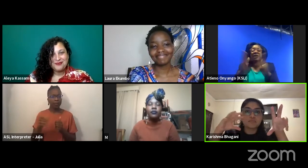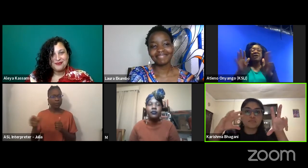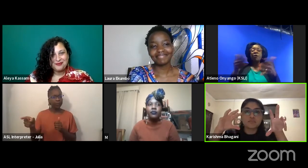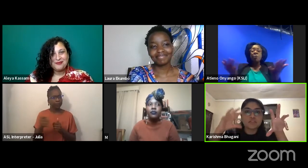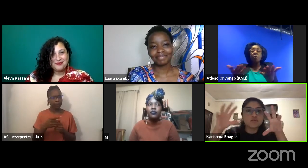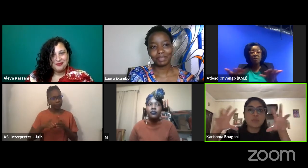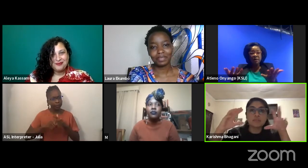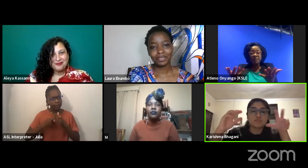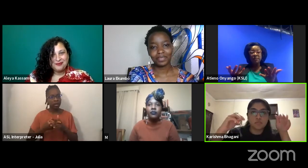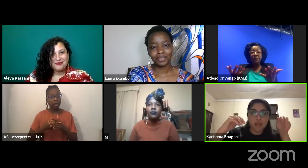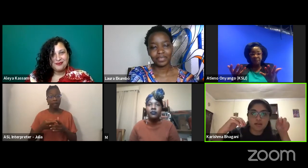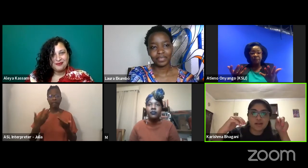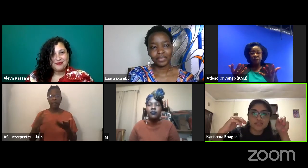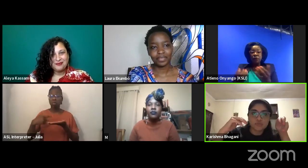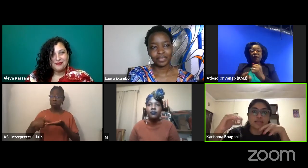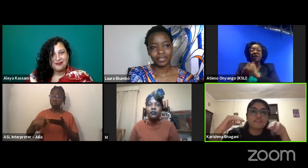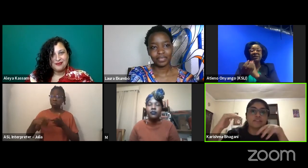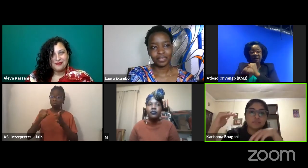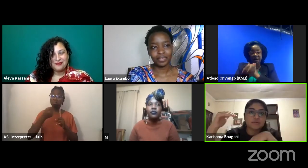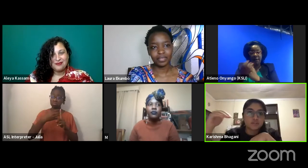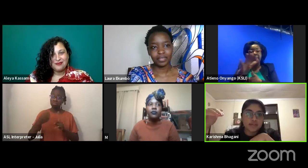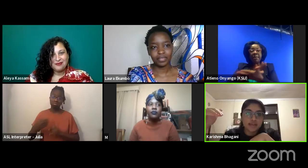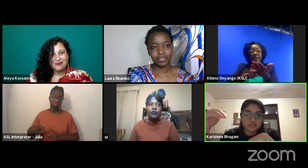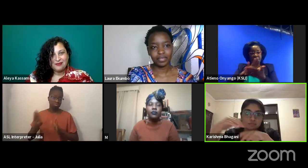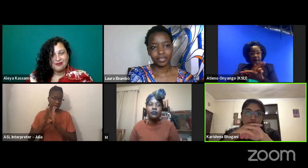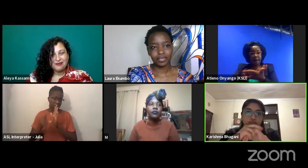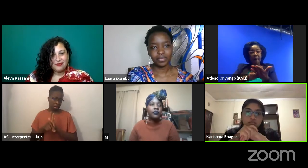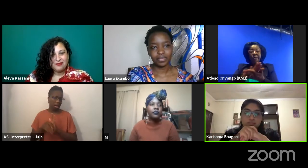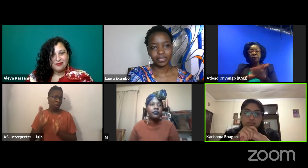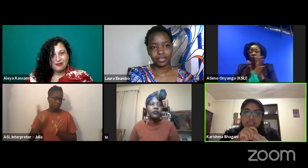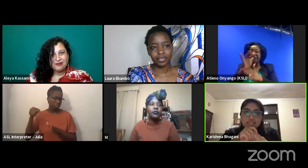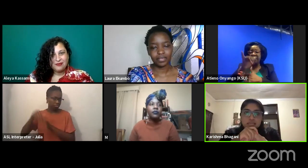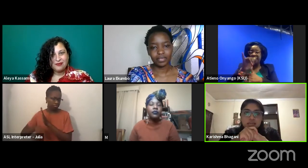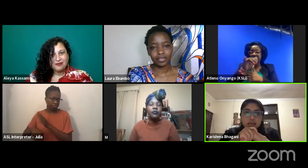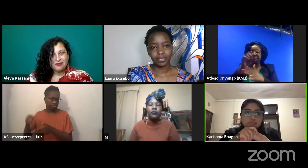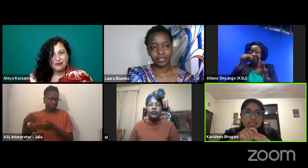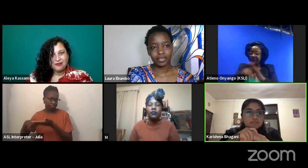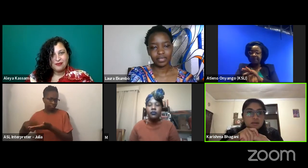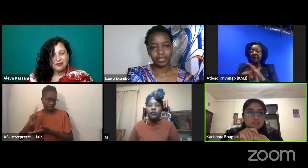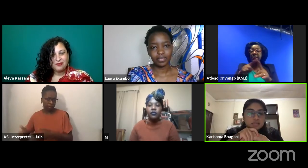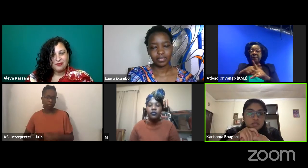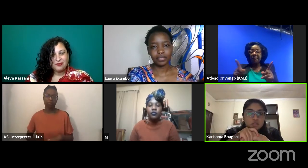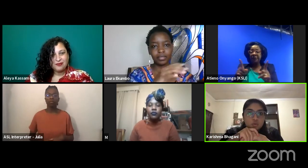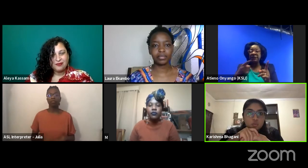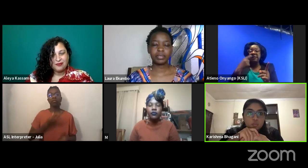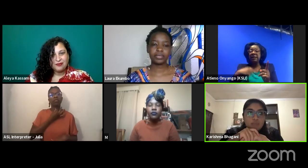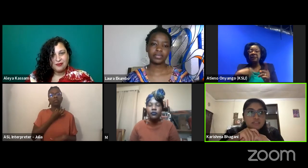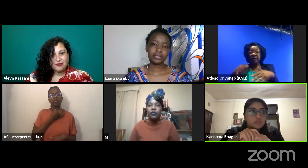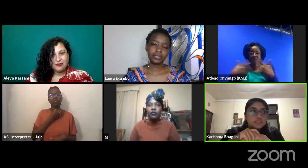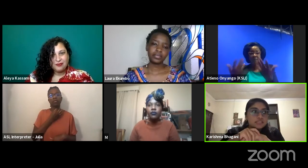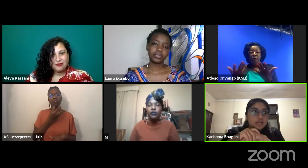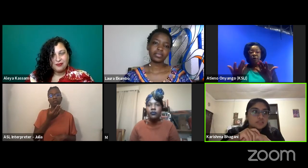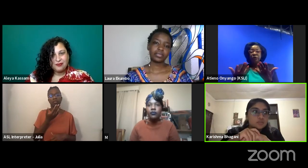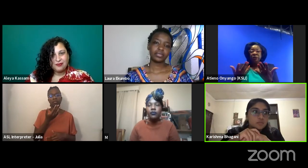you've described a bit of your background, we'll dive deeper into that as we move forward, but tell us about where this process starts from,